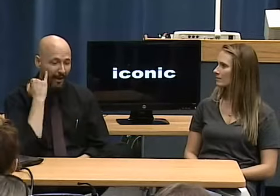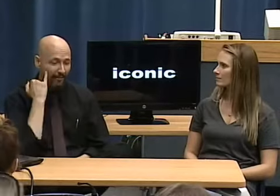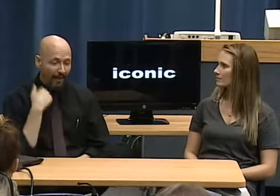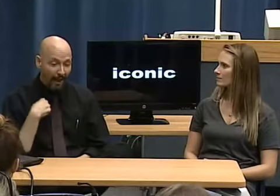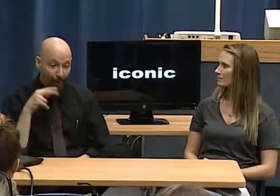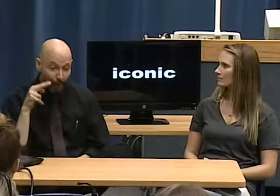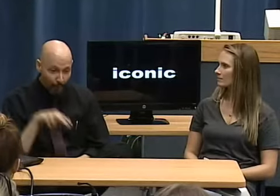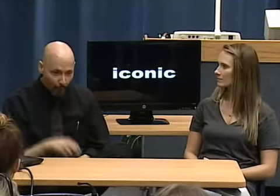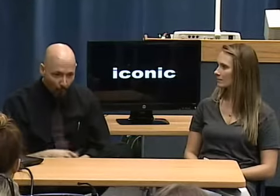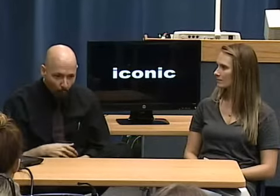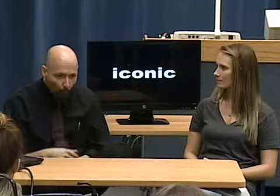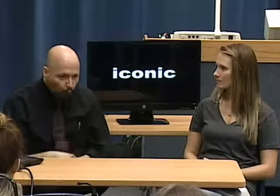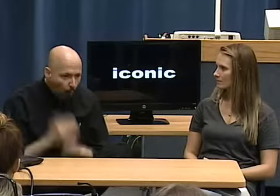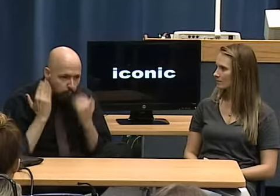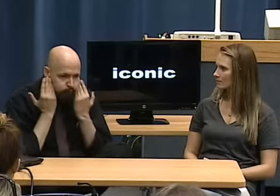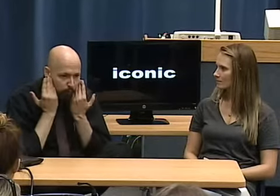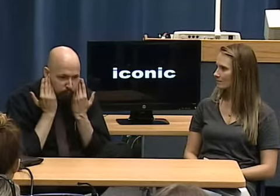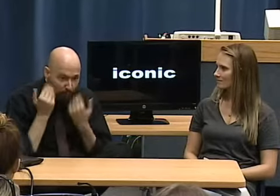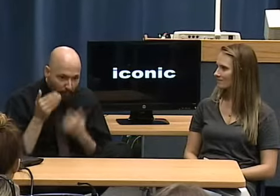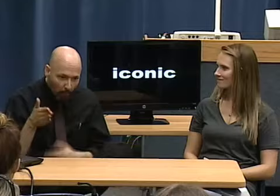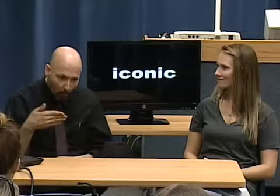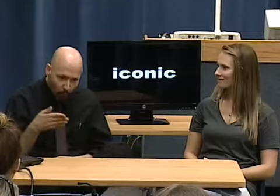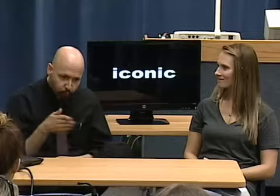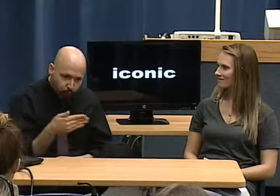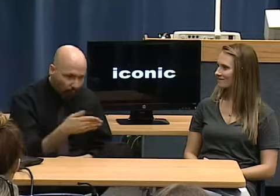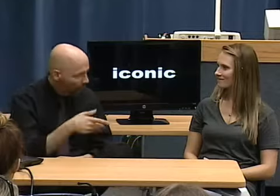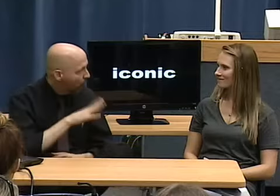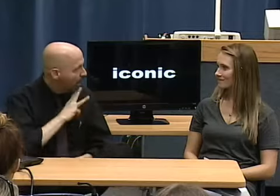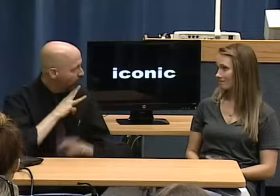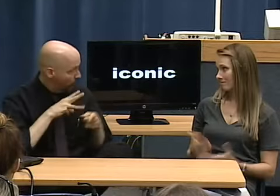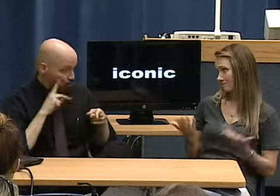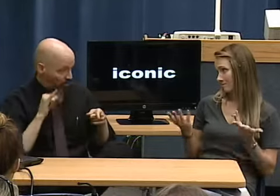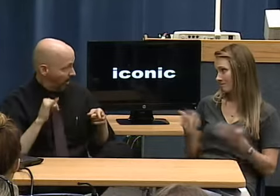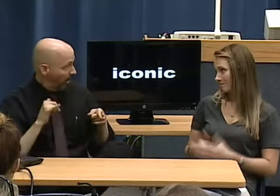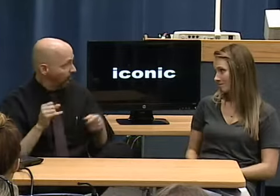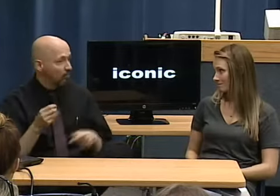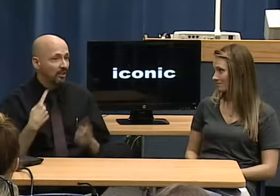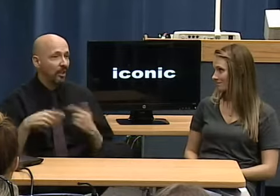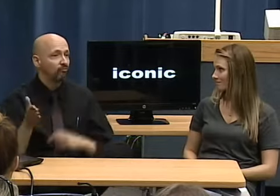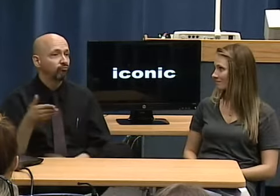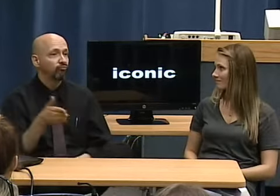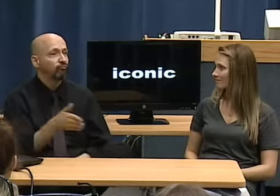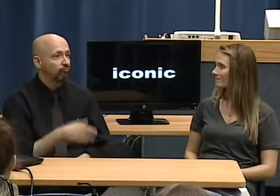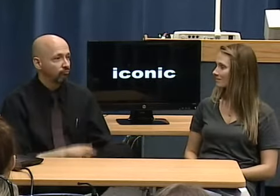If I look down into the water at the animal with gills swimming along in the water there? I'll sign "fish."